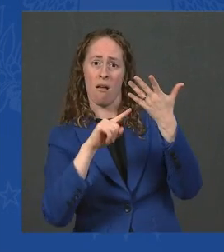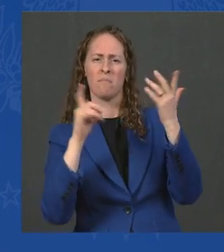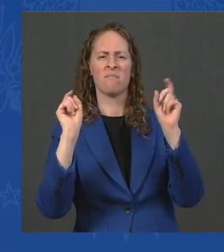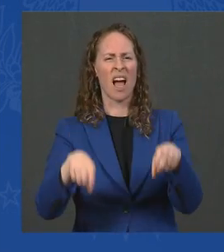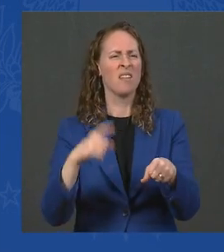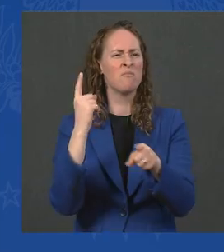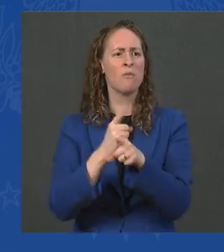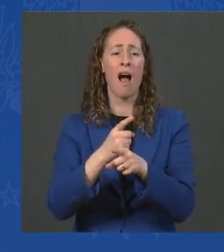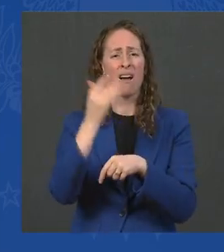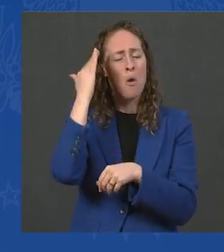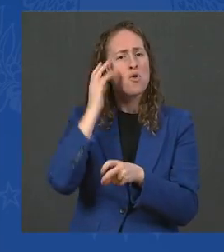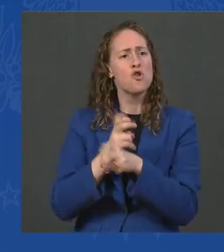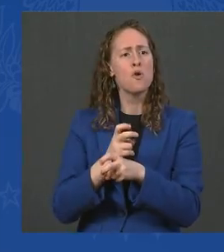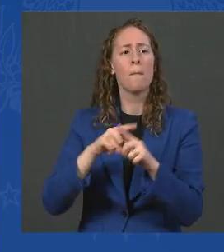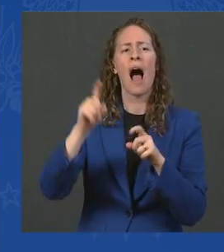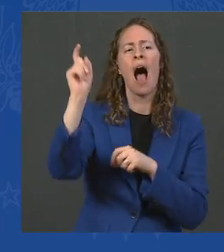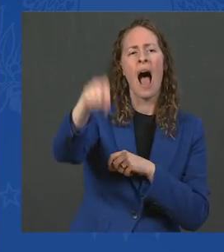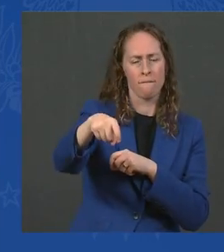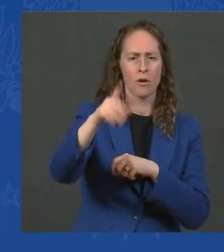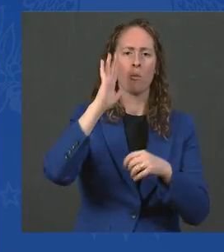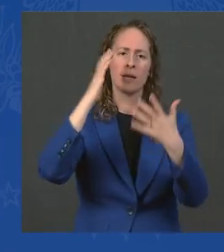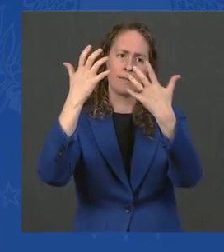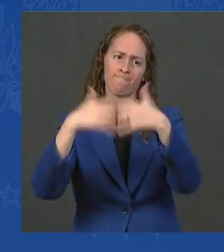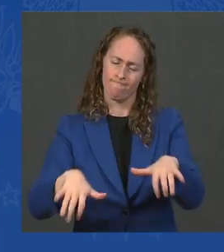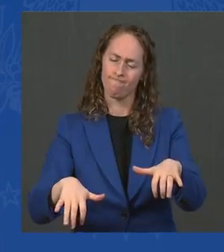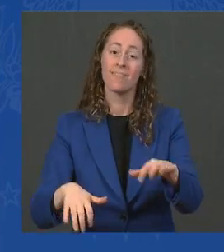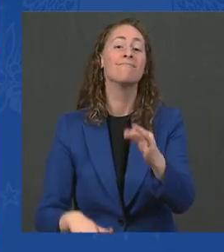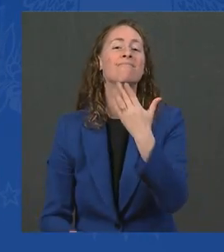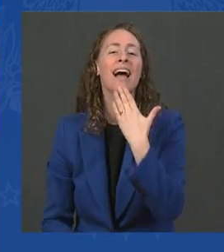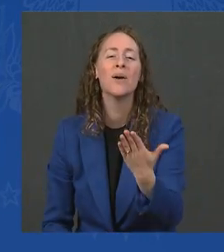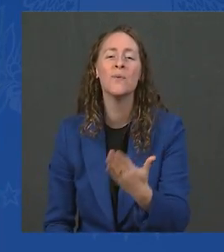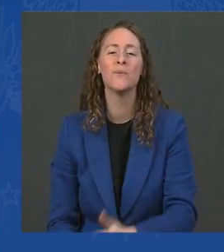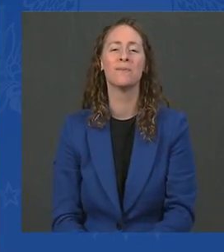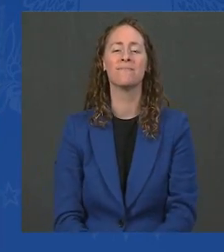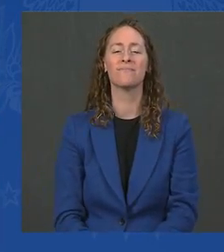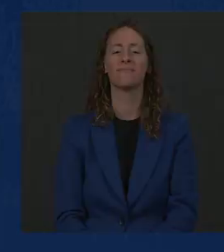Thank you.